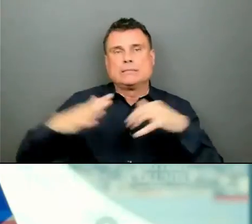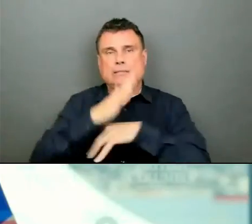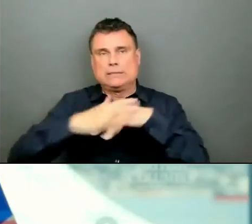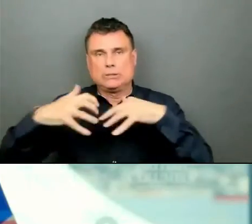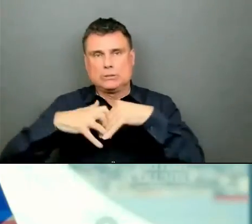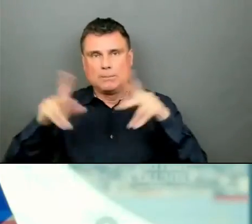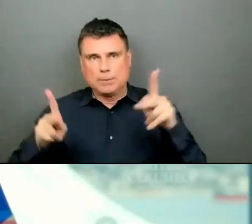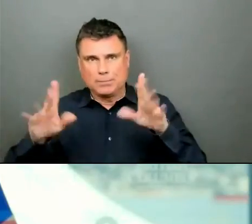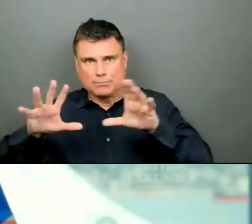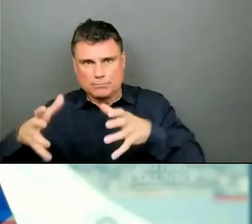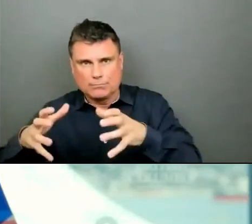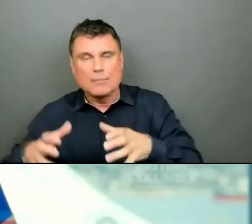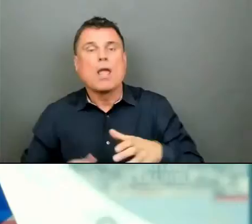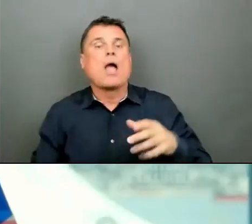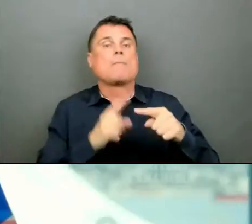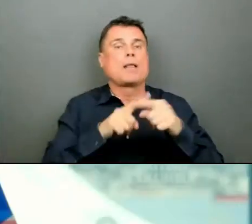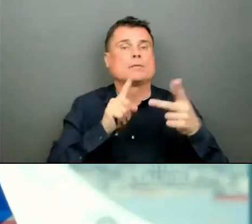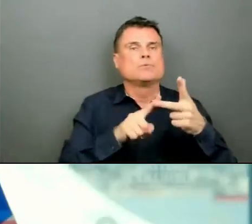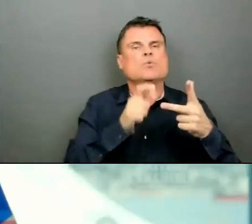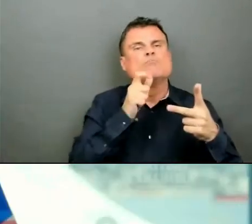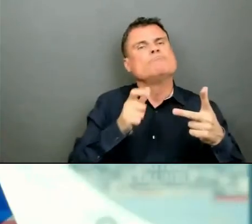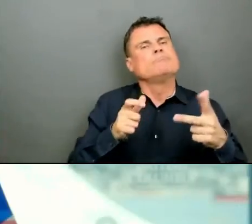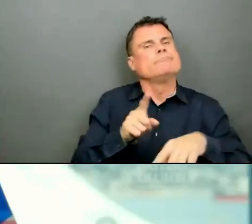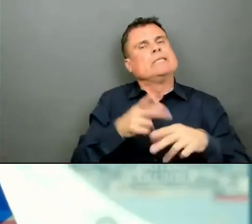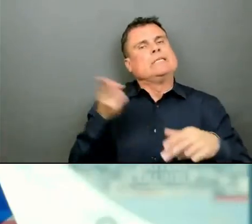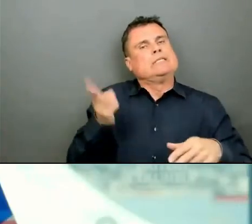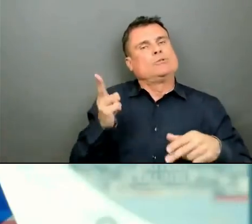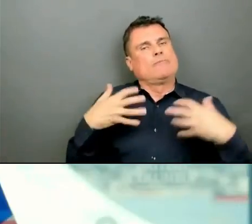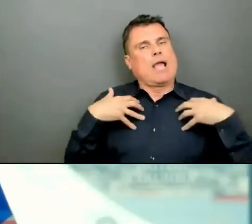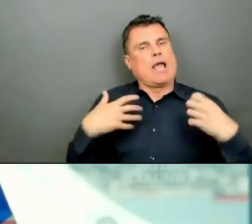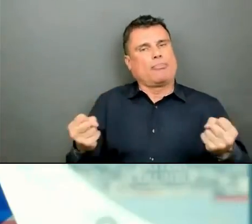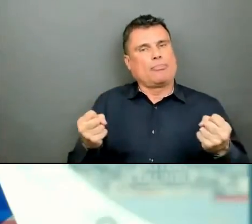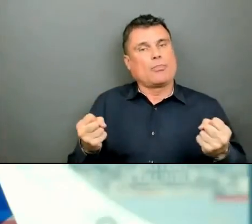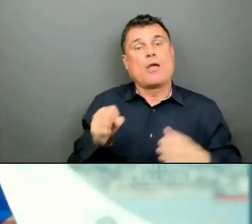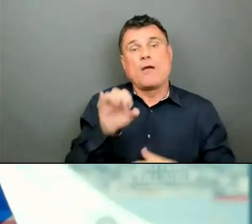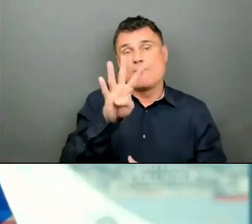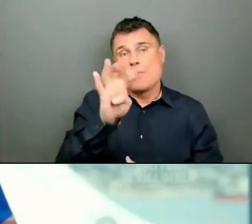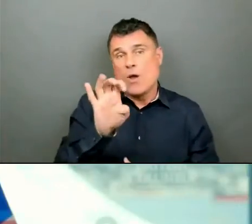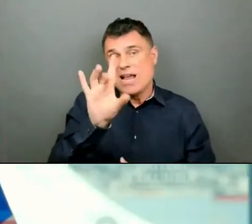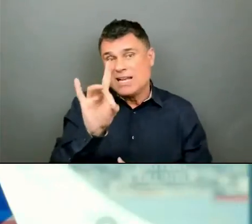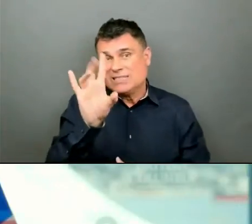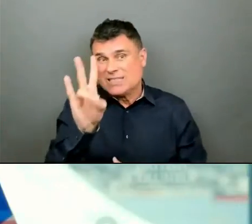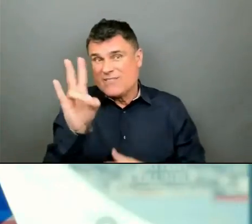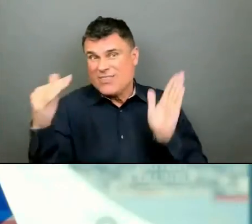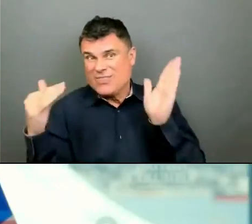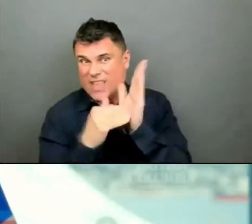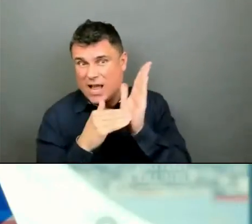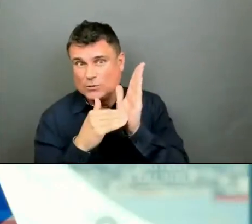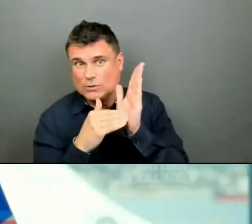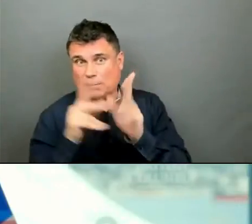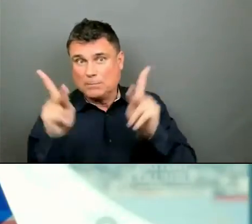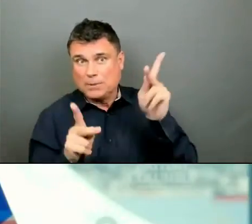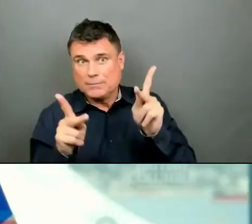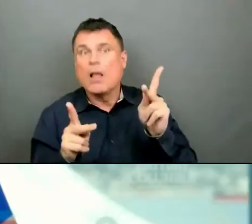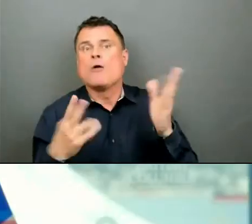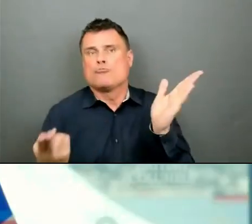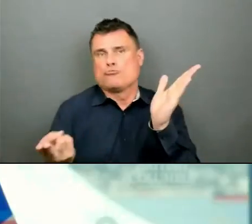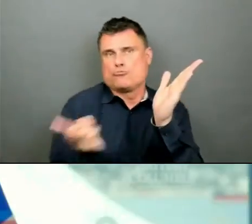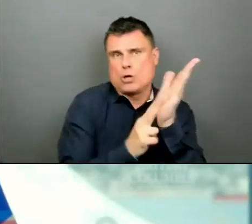vulnerable. As of noon today 700-08-1047 people have booked appointments